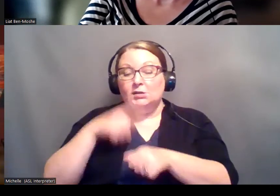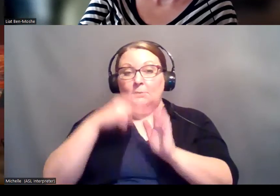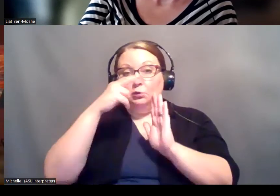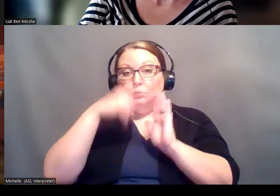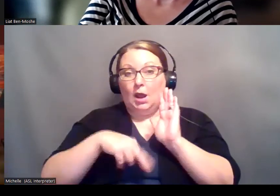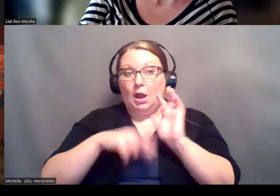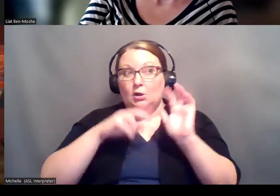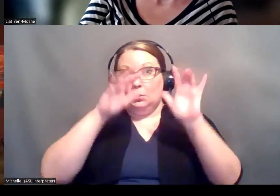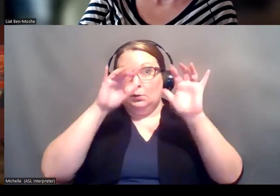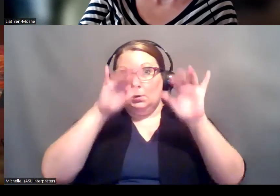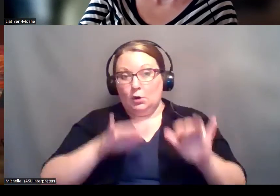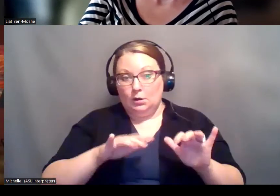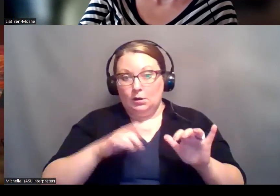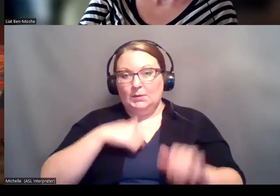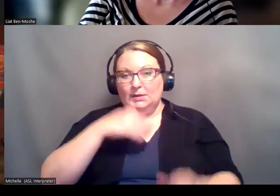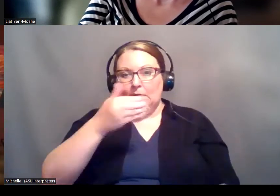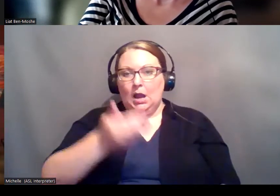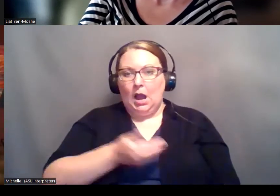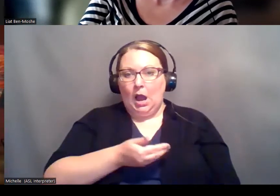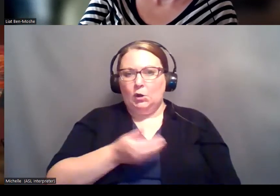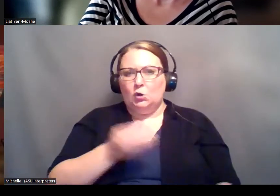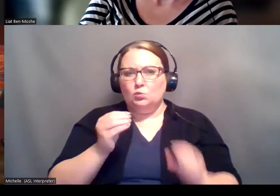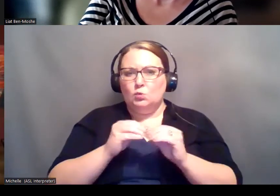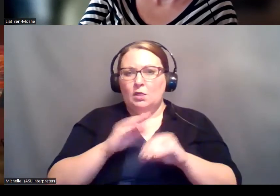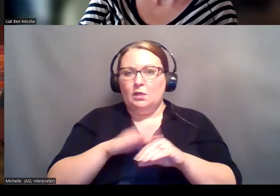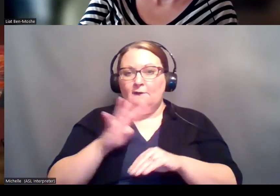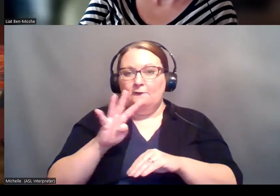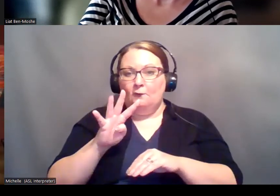I was hired more than four years after that report.